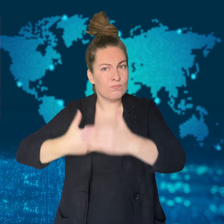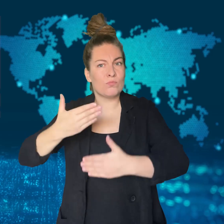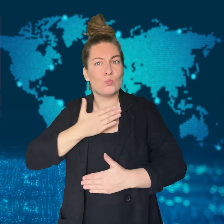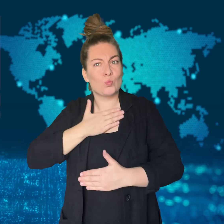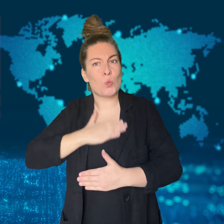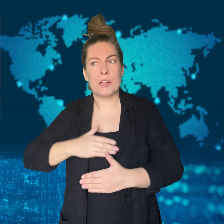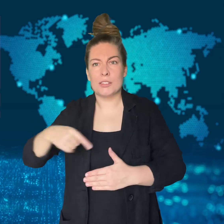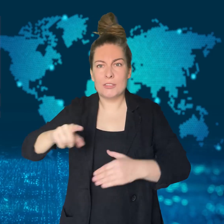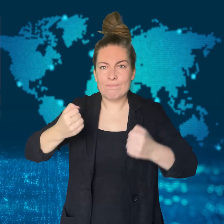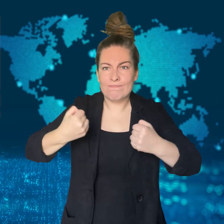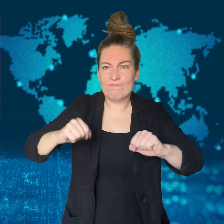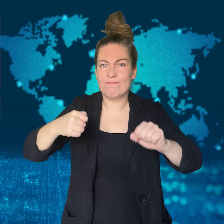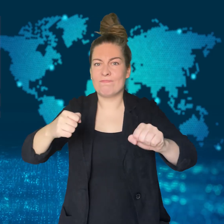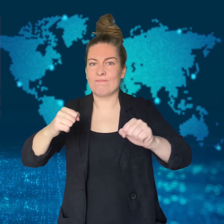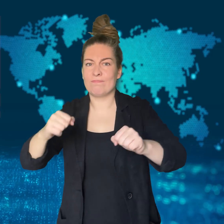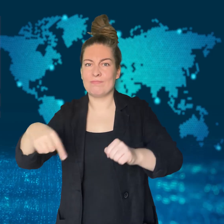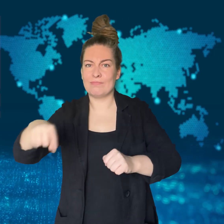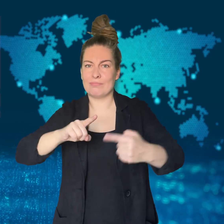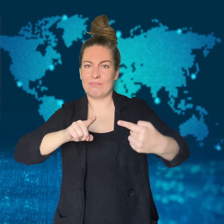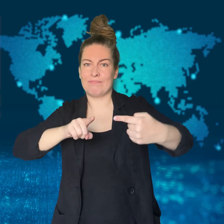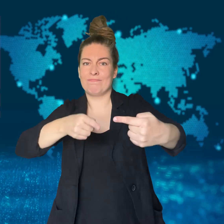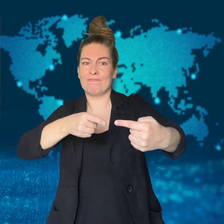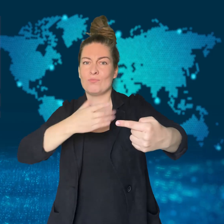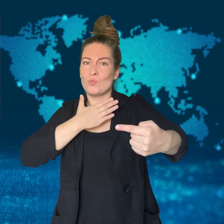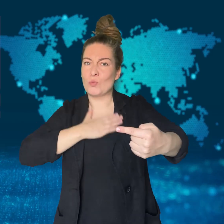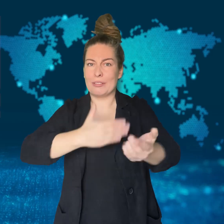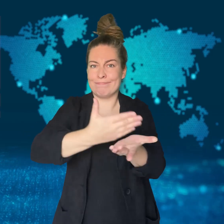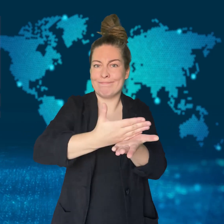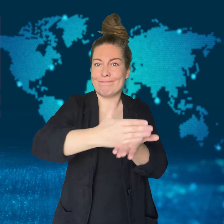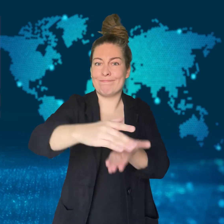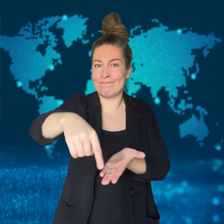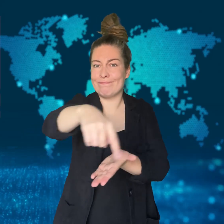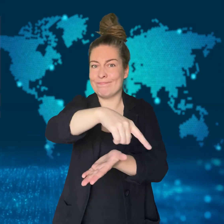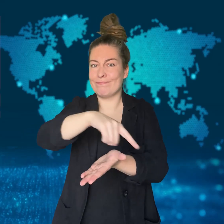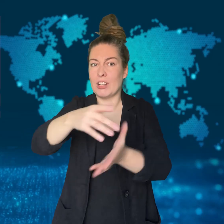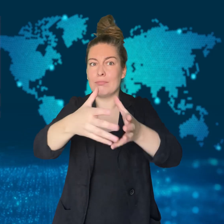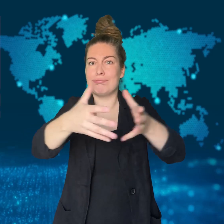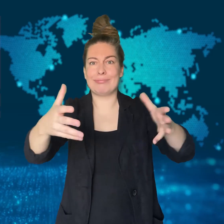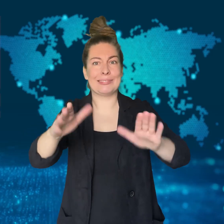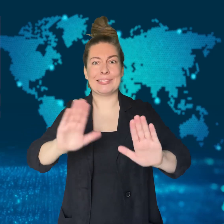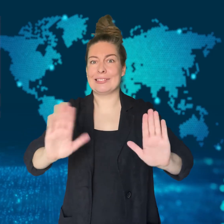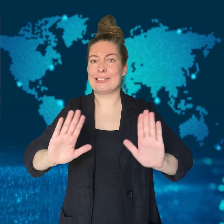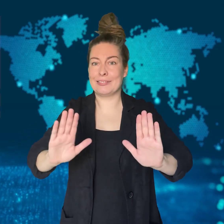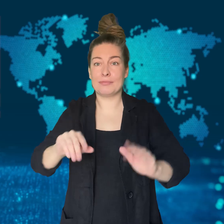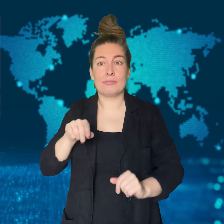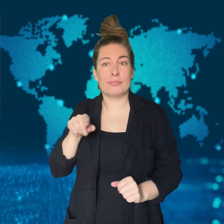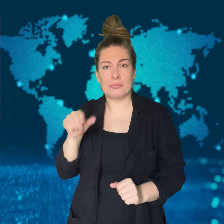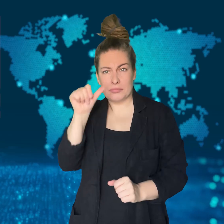India has rejected the claim